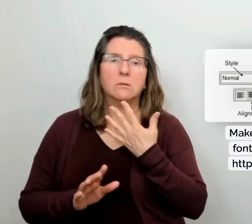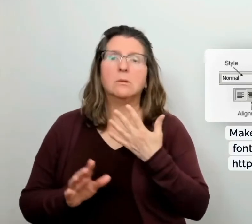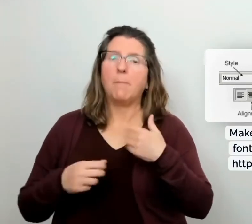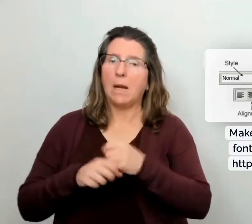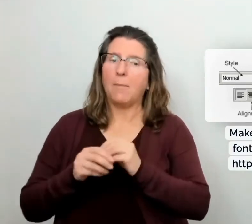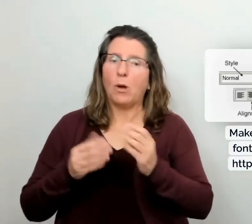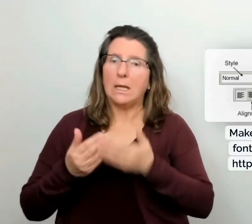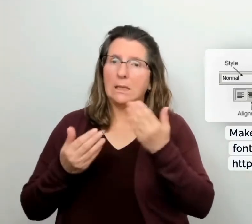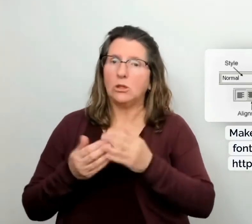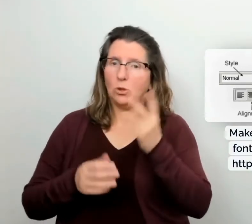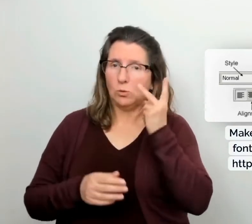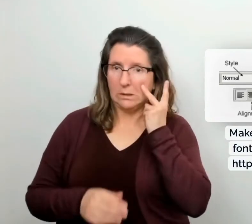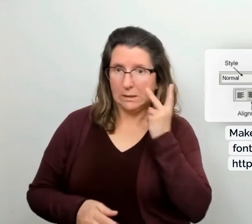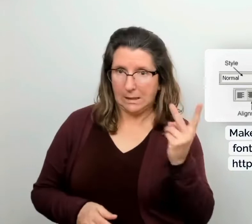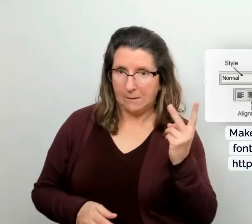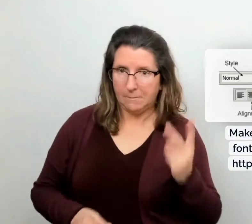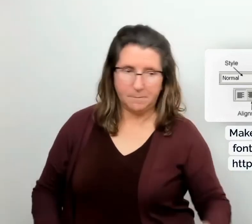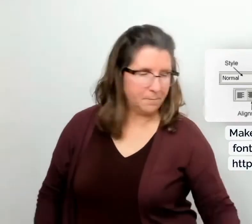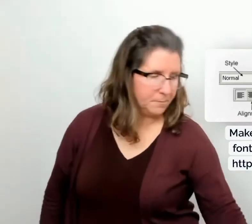as well as background colours, in order to make it more comfortable for them to read.